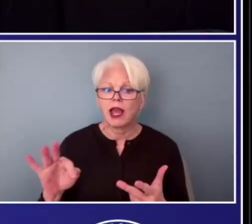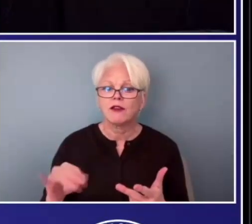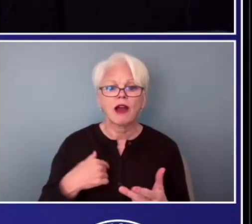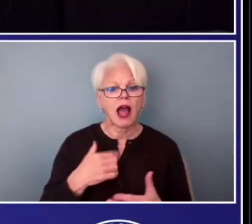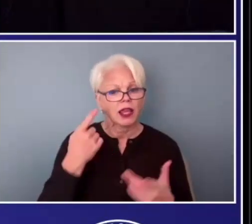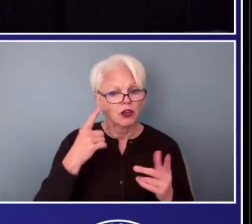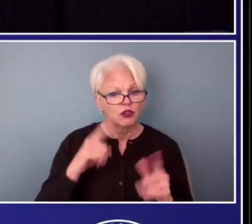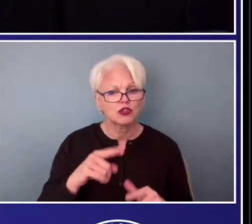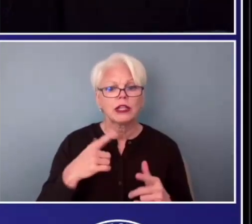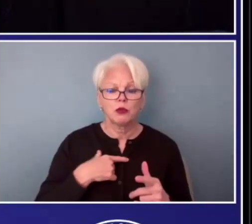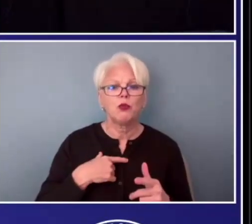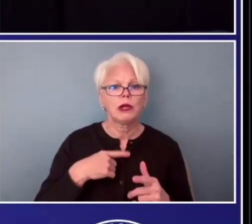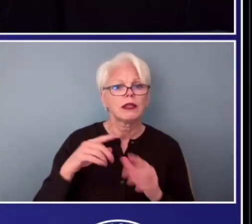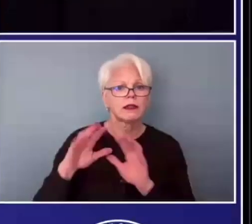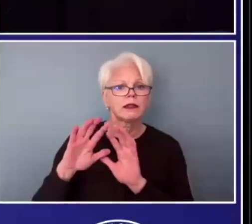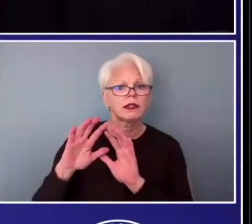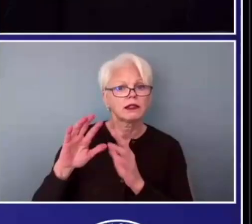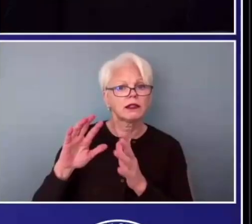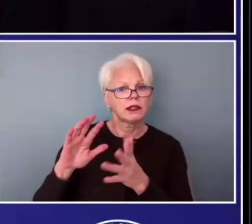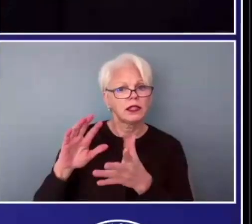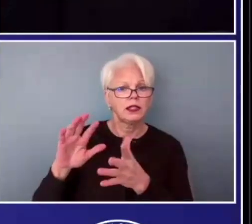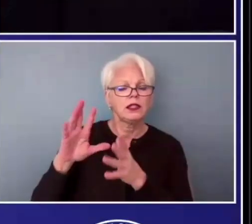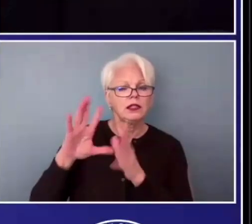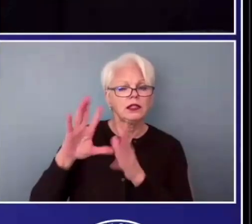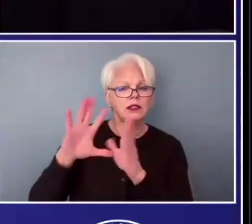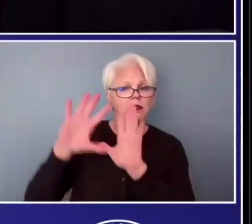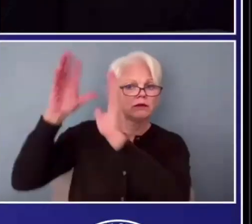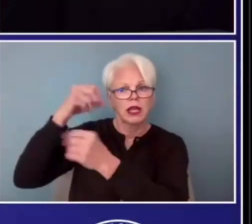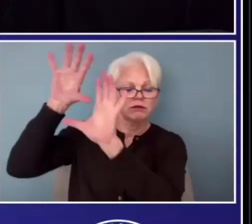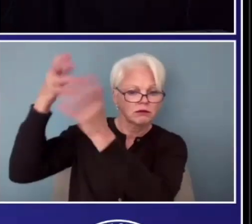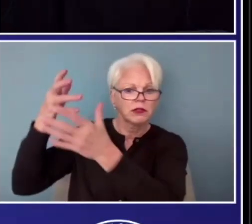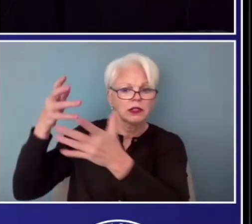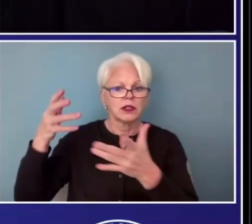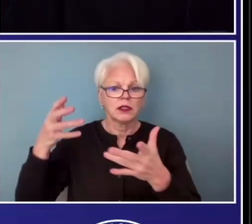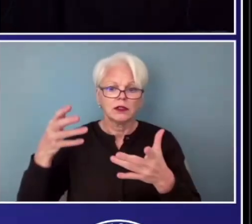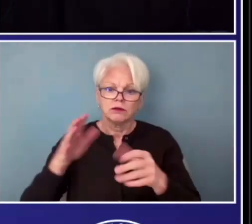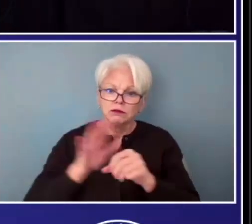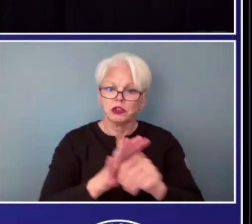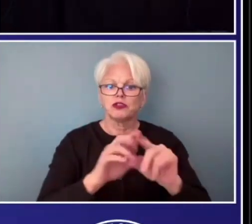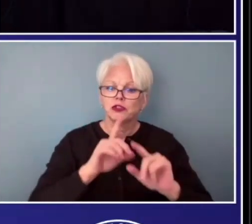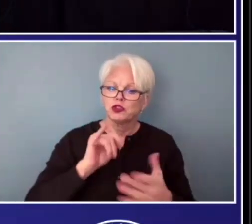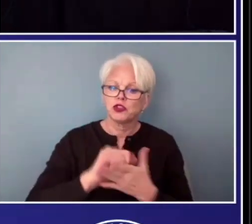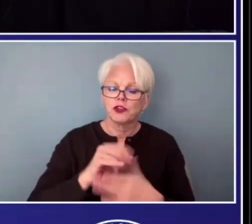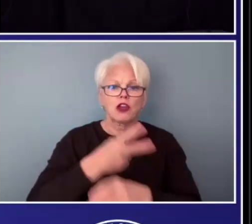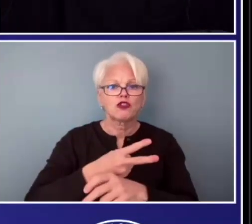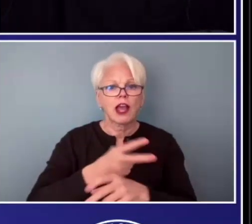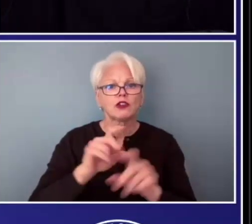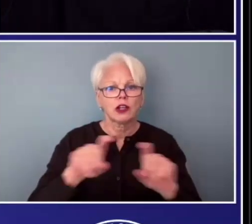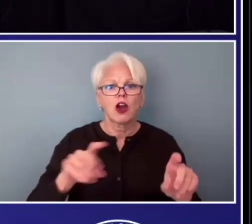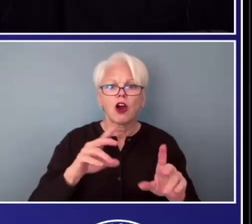graduate degrees are providing adequate positions once they graduate.